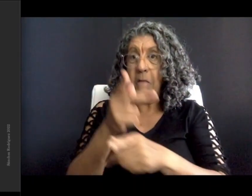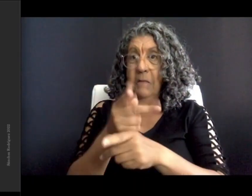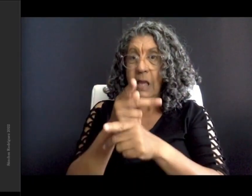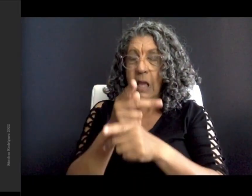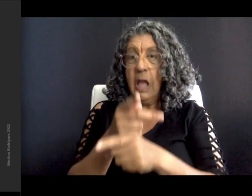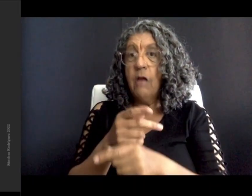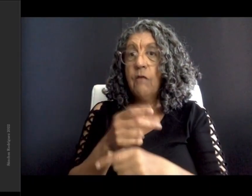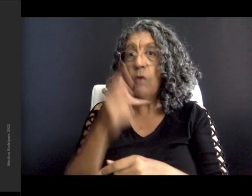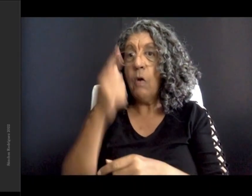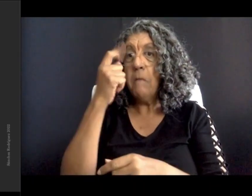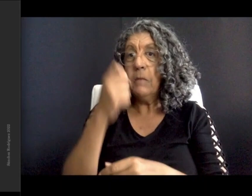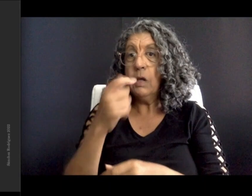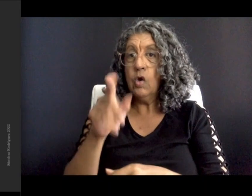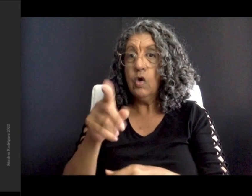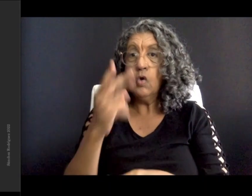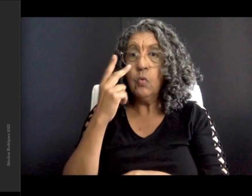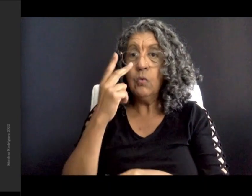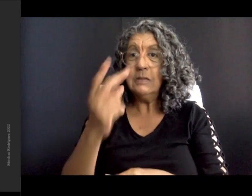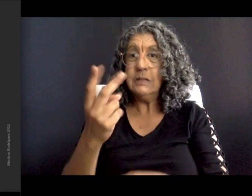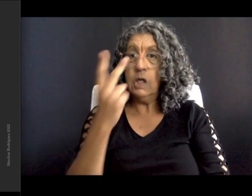There's two columns so be careful.